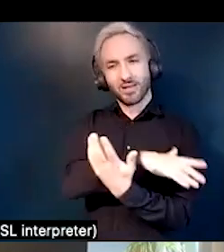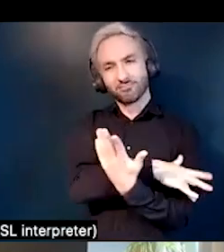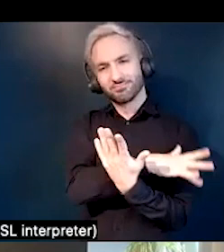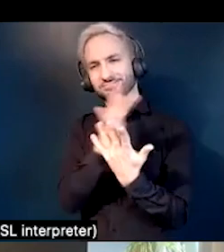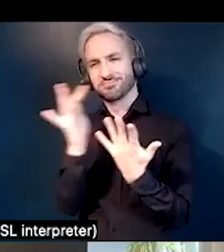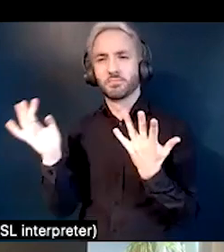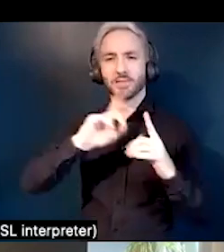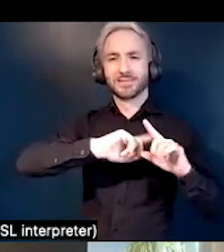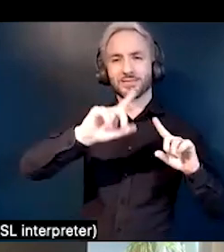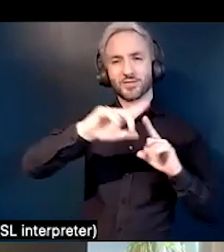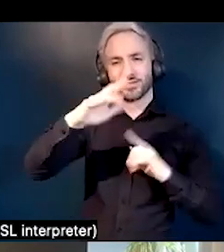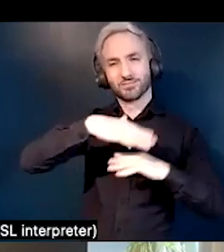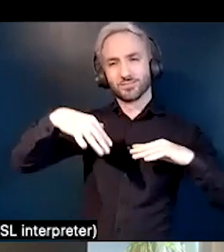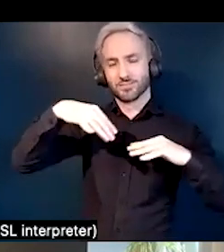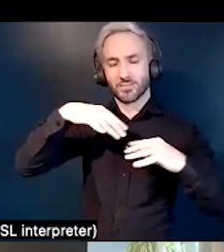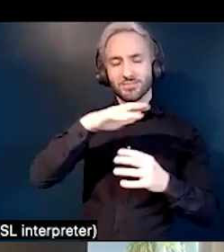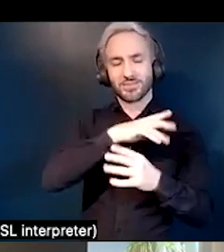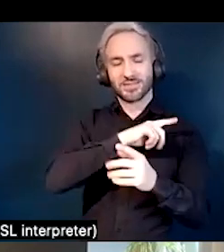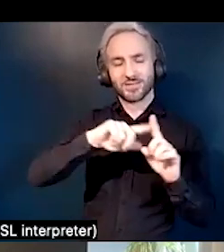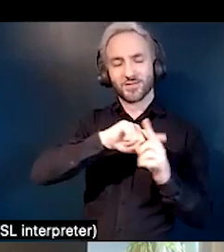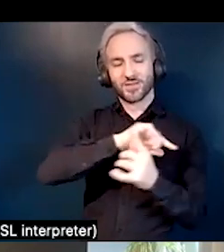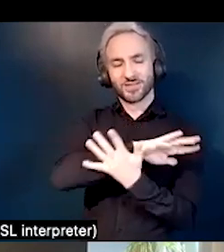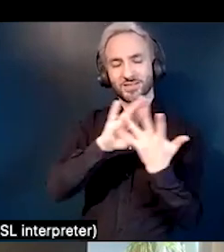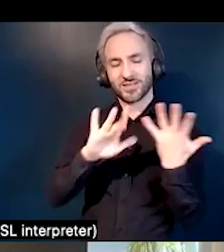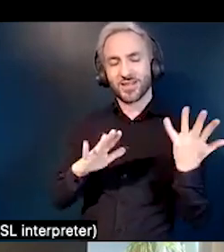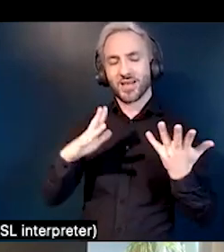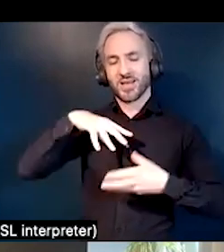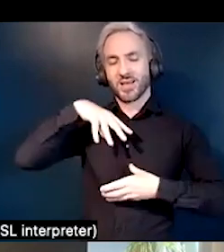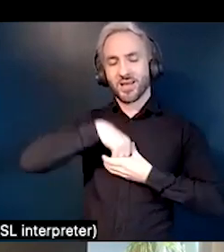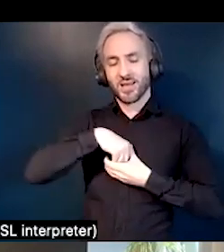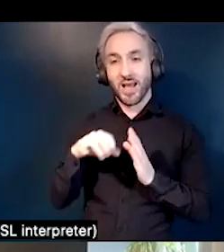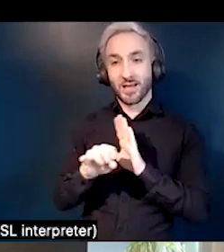and all that complicated intersectionality. We at BookNet are committed to working